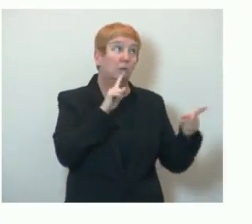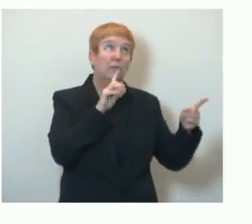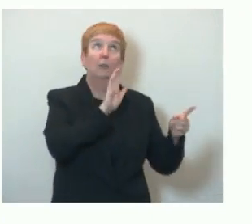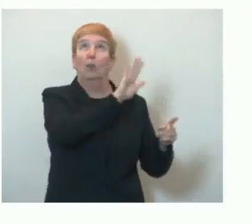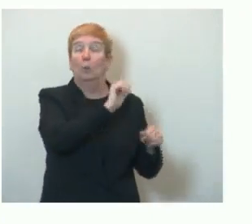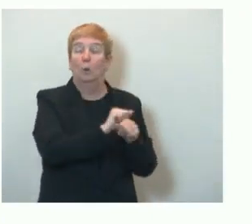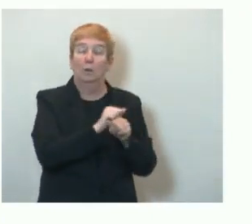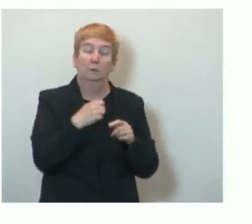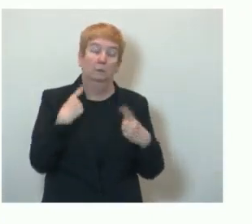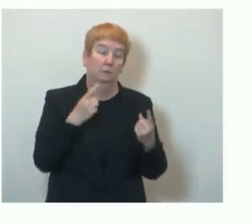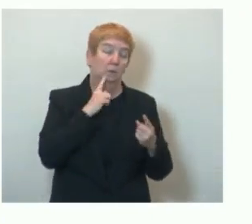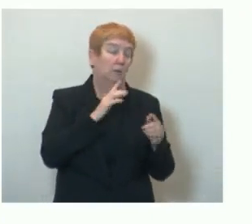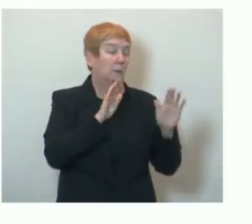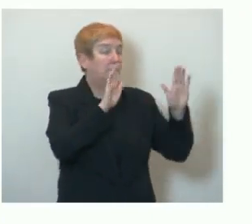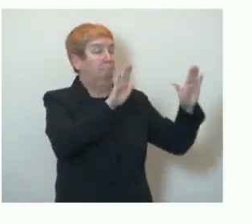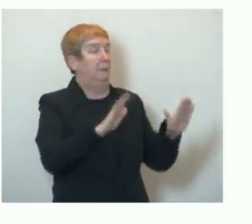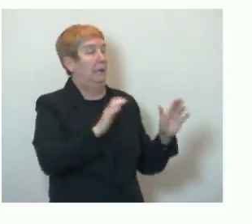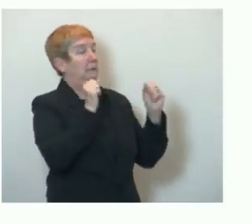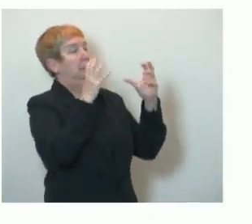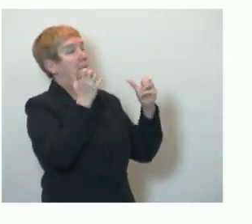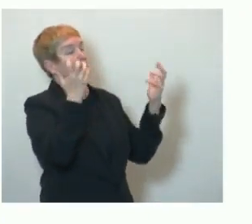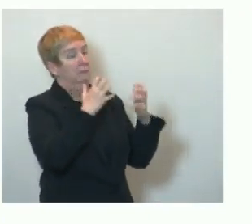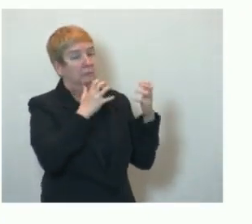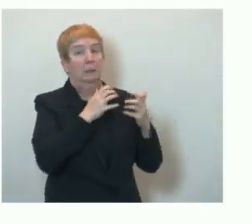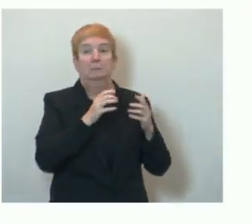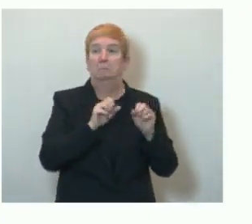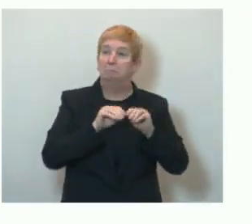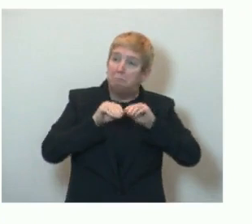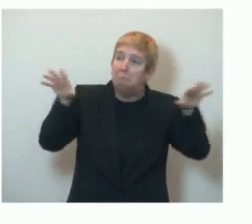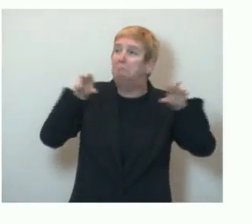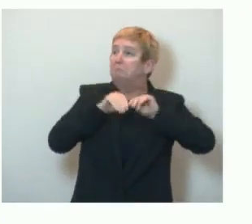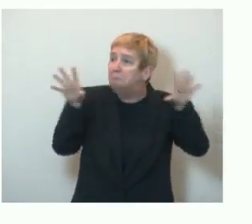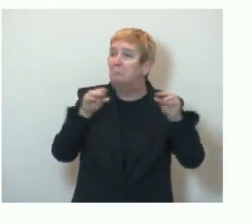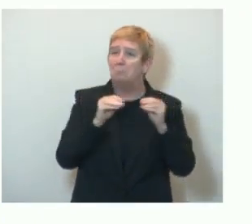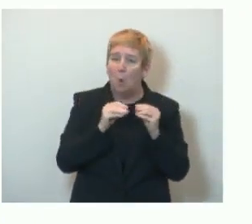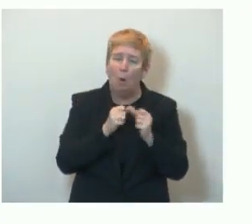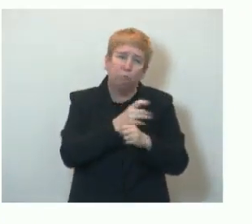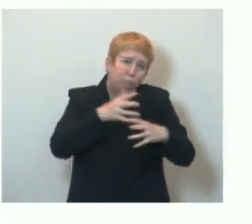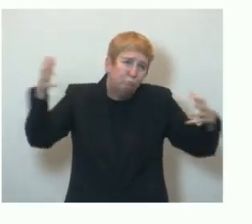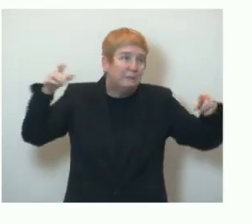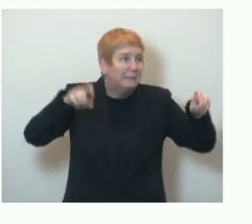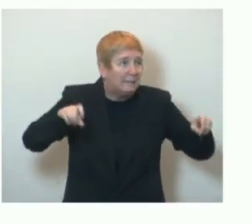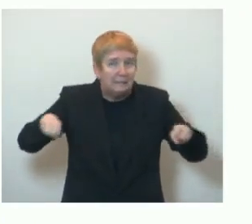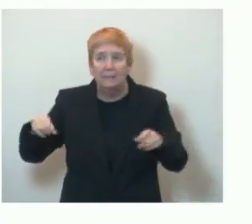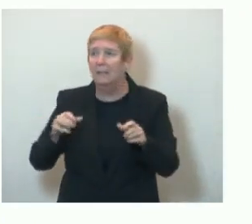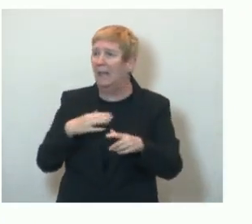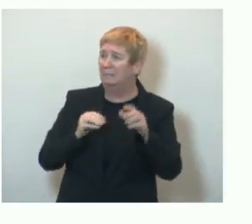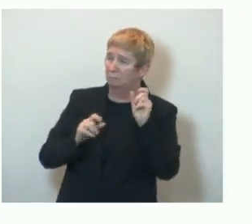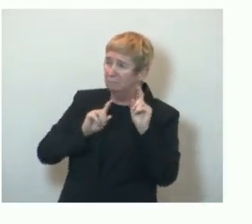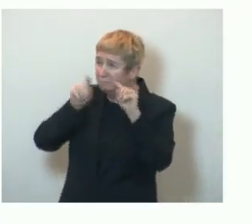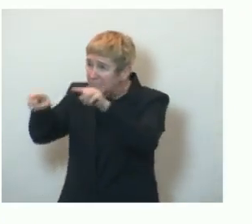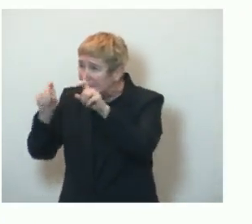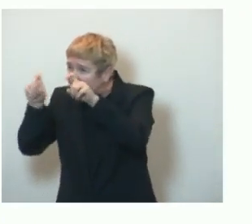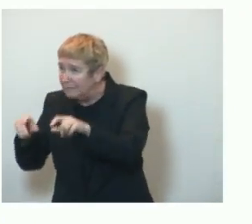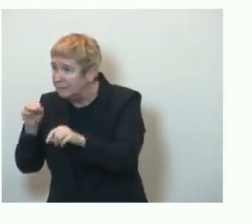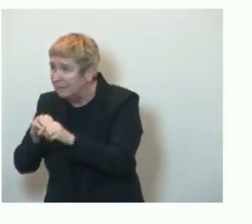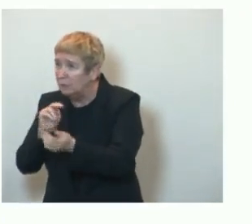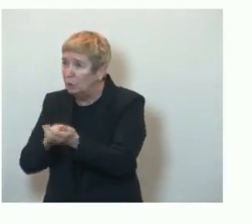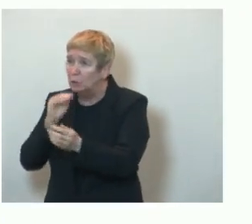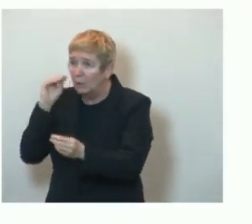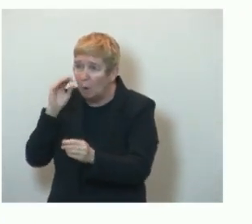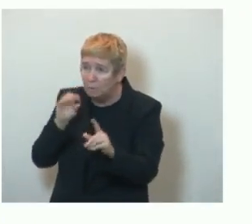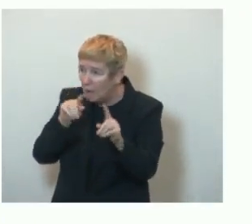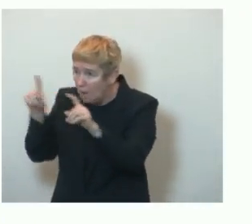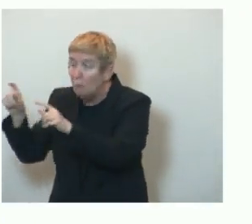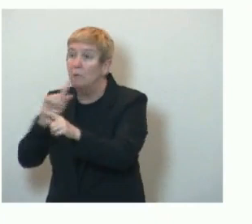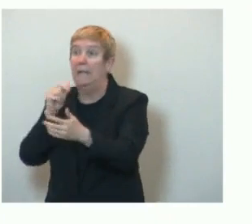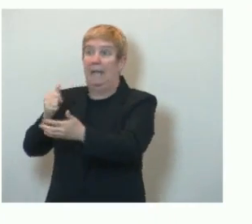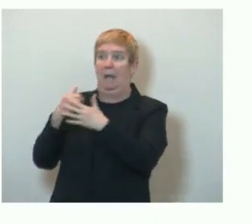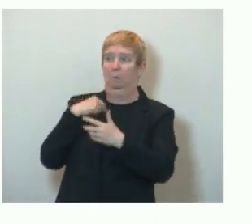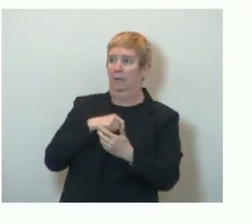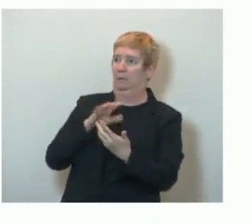WORLD, BUT THERE WERE WORKING VERY VERY HARD TO CONTROL AND SECRETARY UNCLE HAS JUST DONE AN AMAZING JOB EXPANDING TESTING WEEK AFTER WEEK AFTER WEEK AND THE RESOURCES WERE SENDING NOW